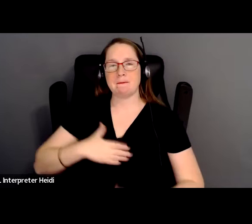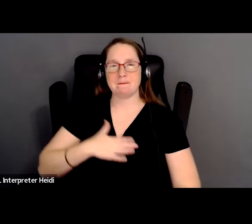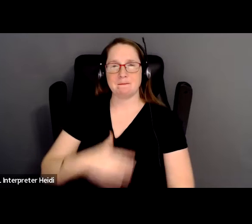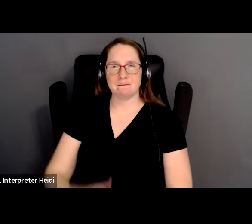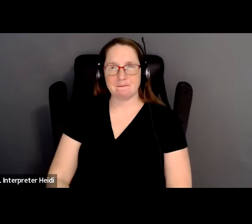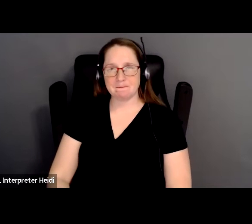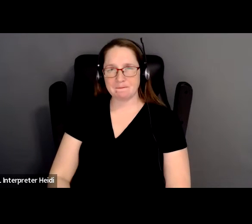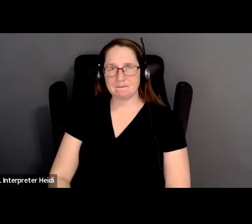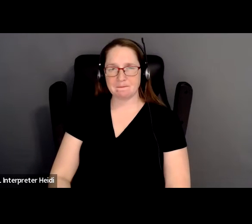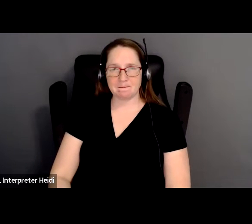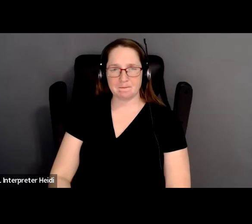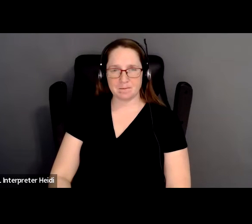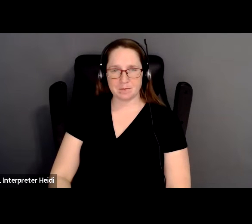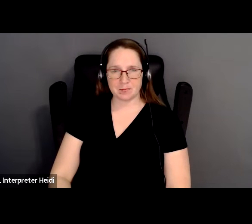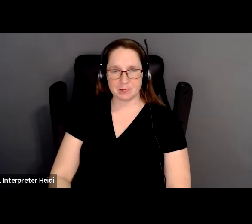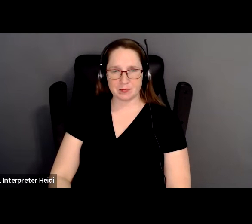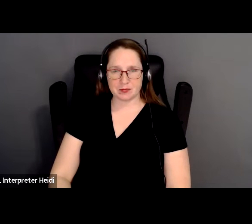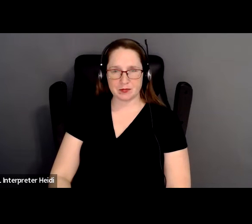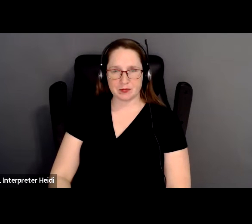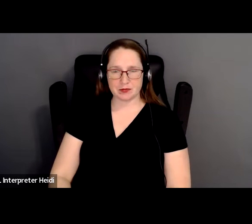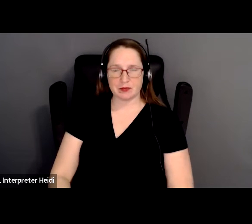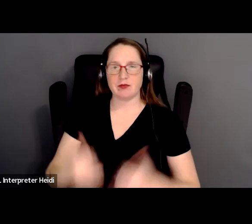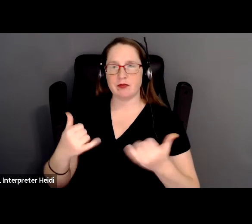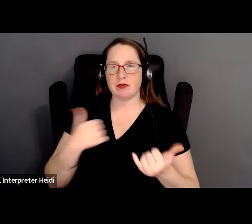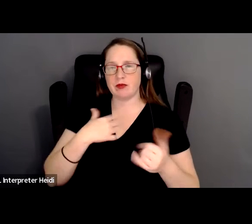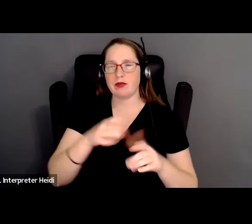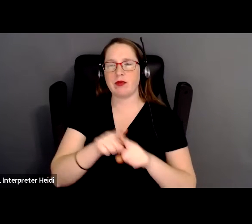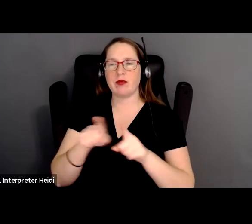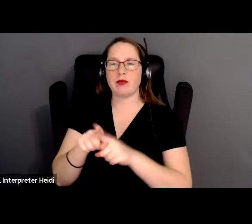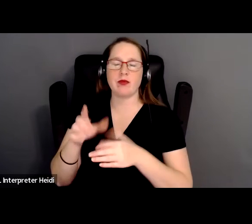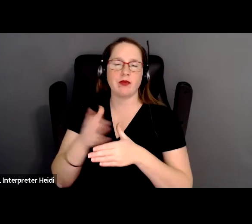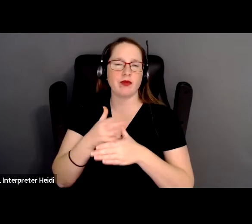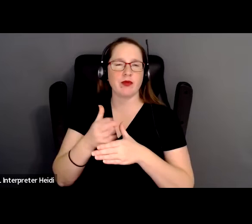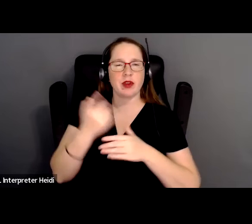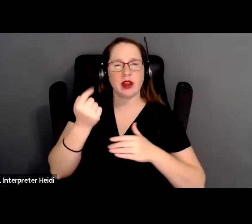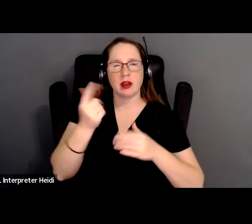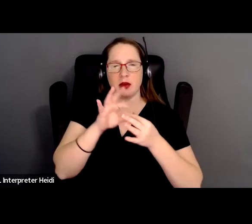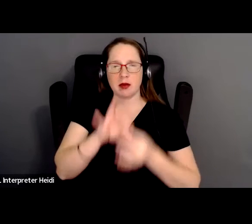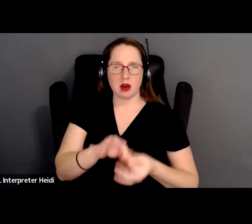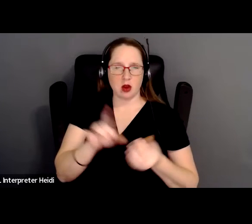So I thought I would also share just a little bit about where we're at in